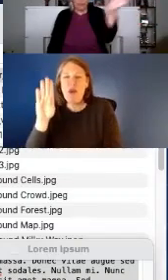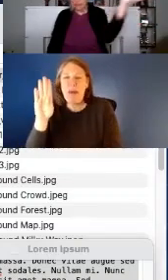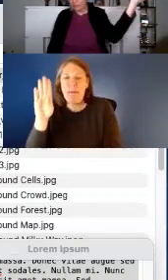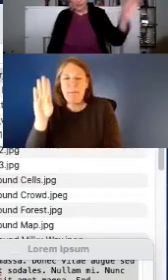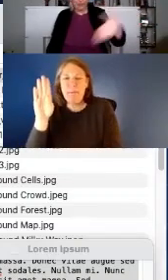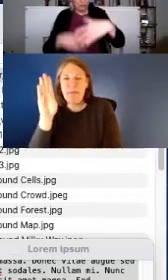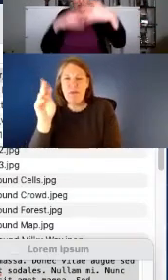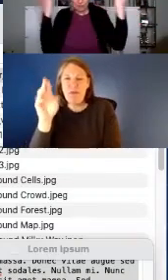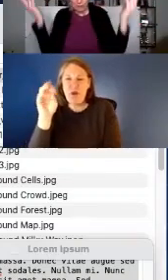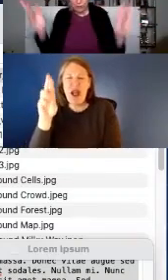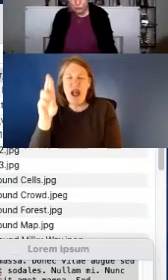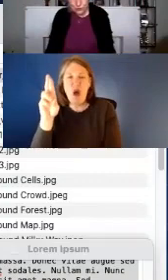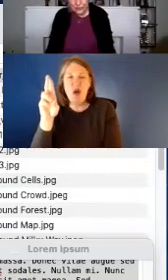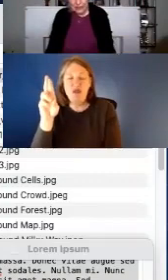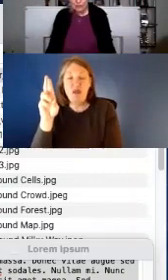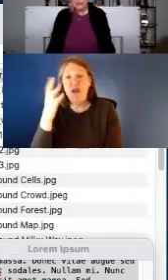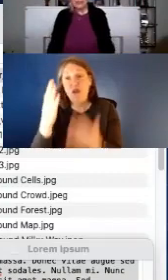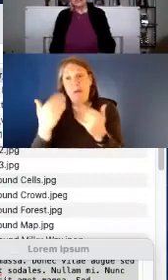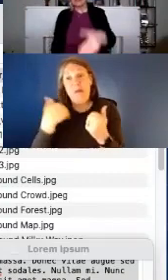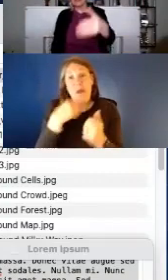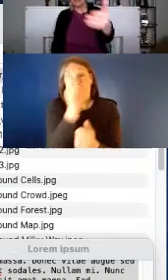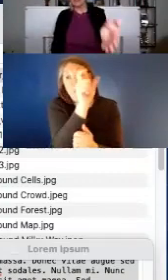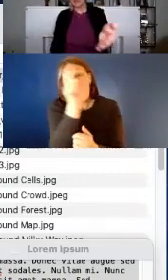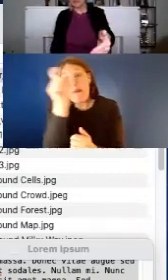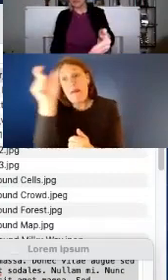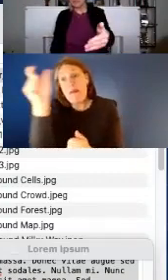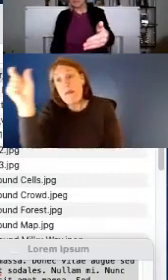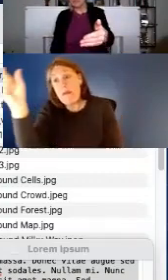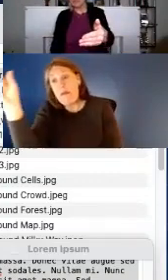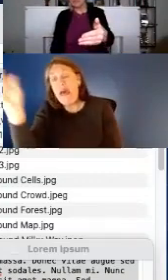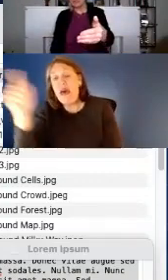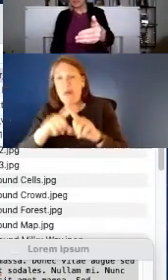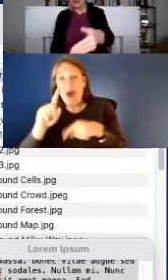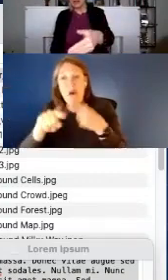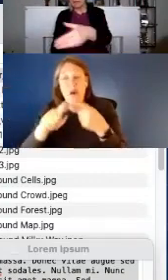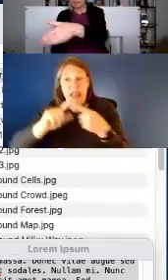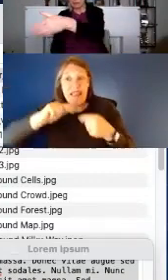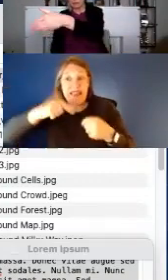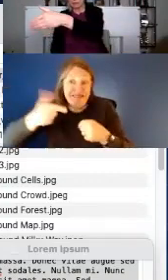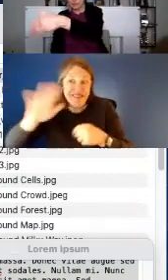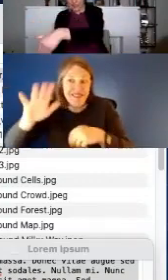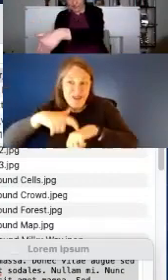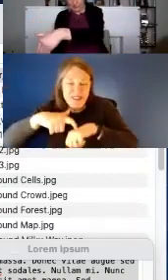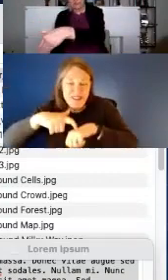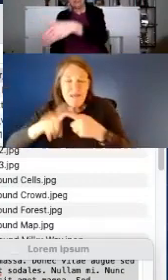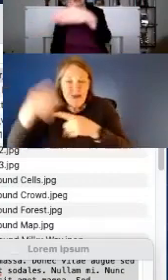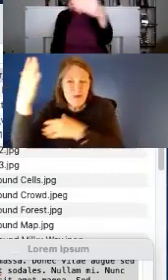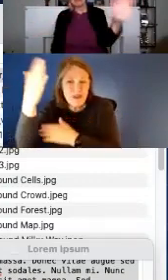other things might have multiple tabs. 07:29:11 Then when it is your time to present,